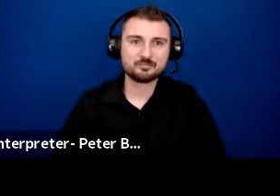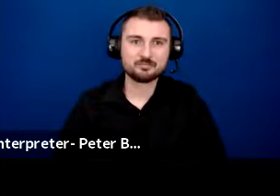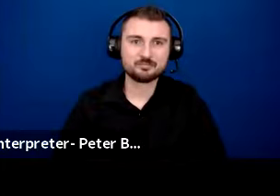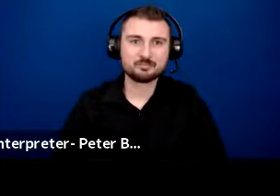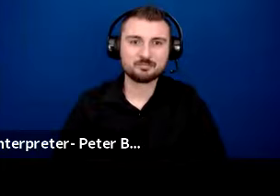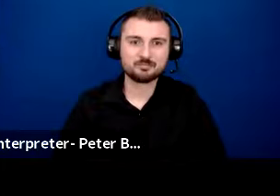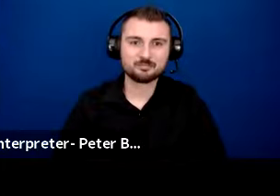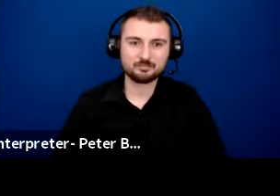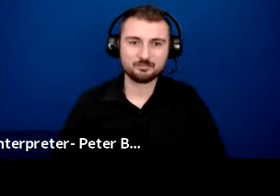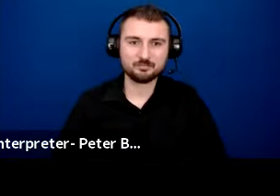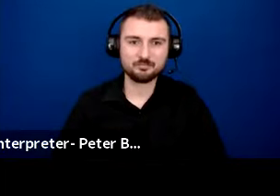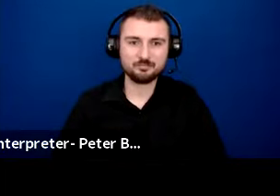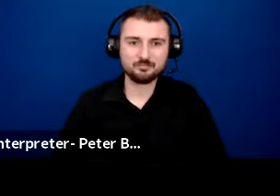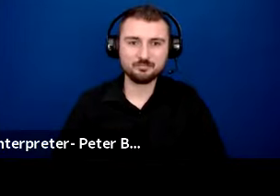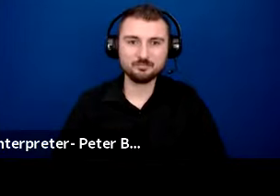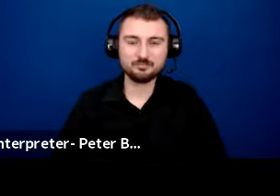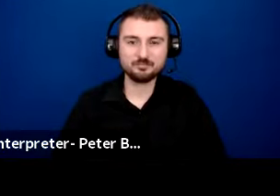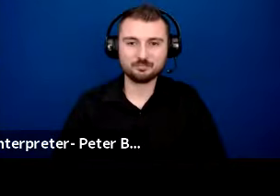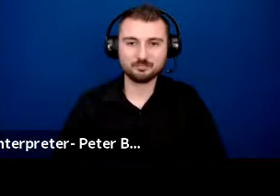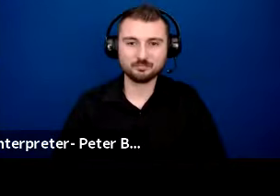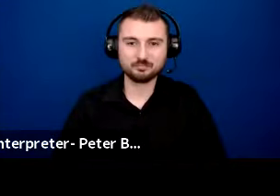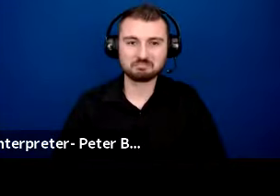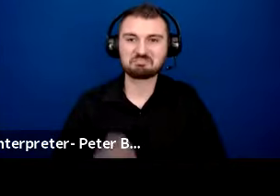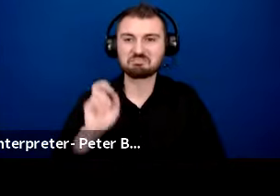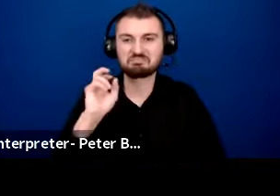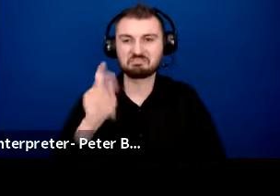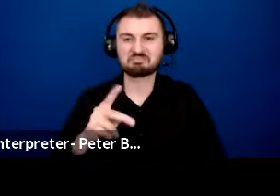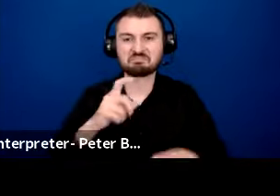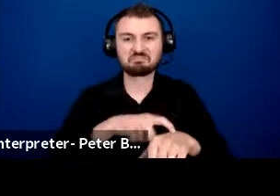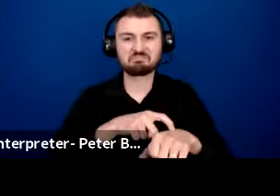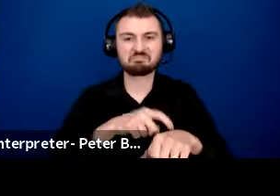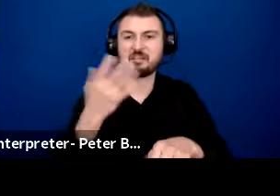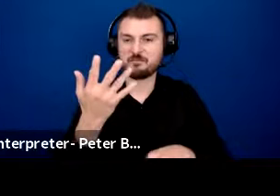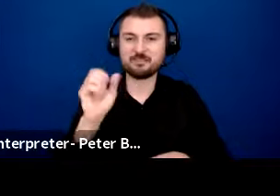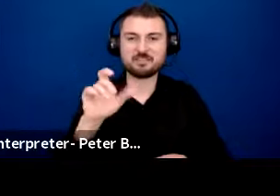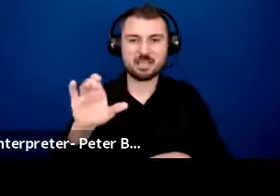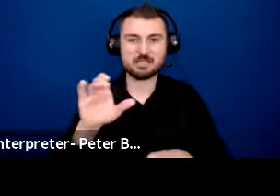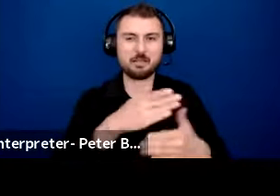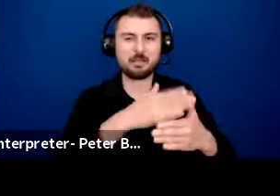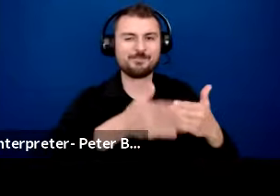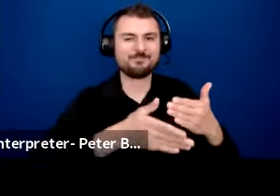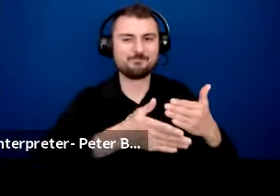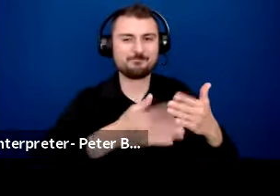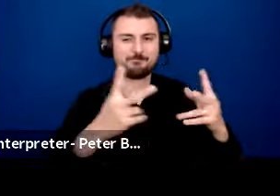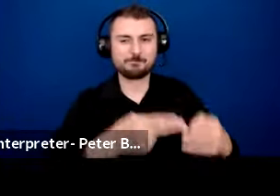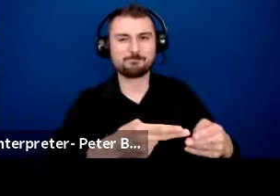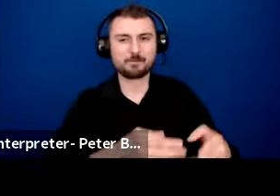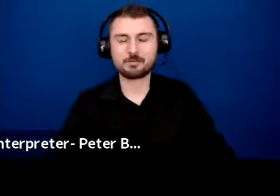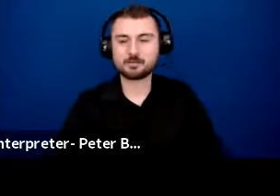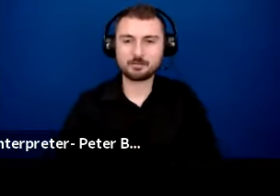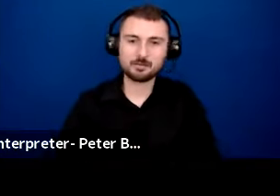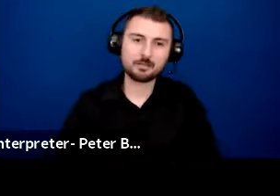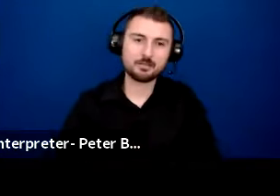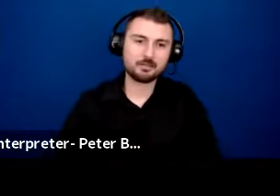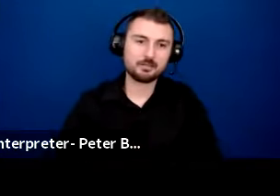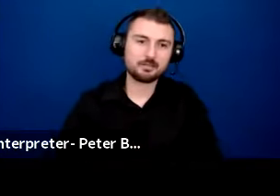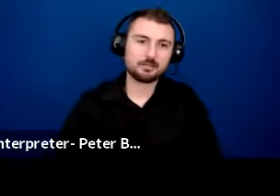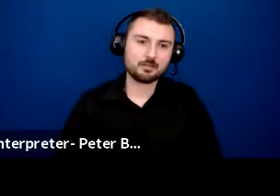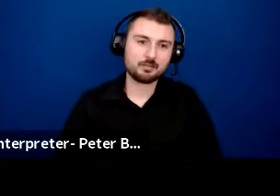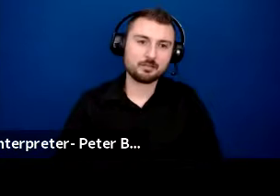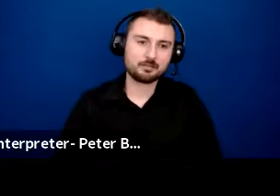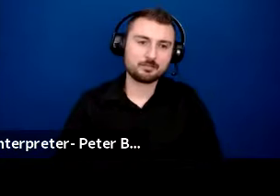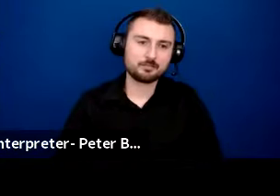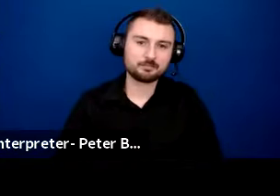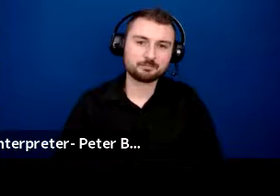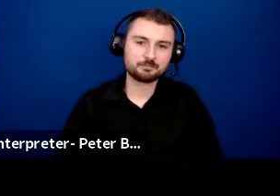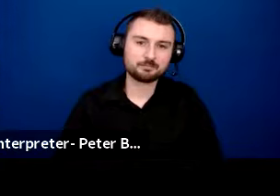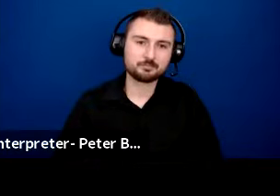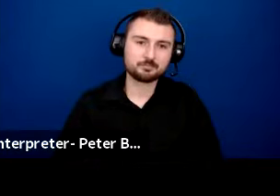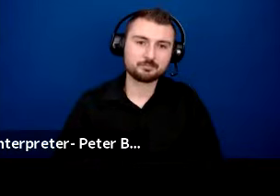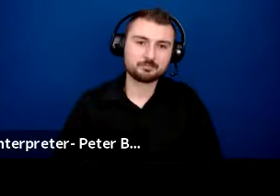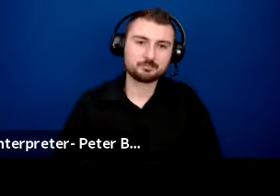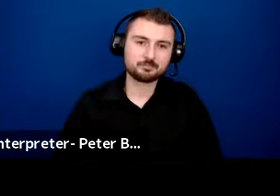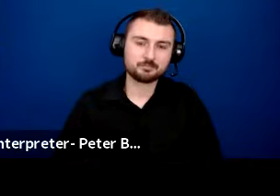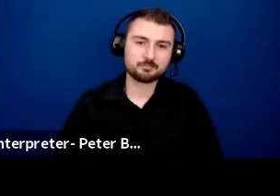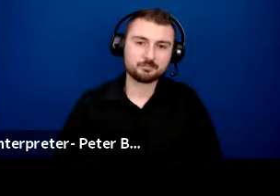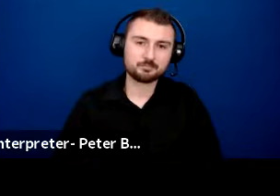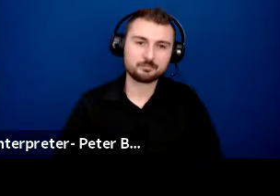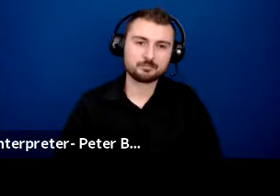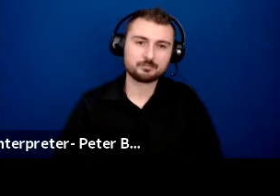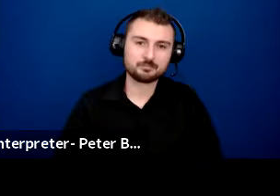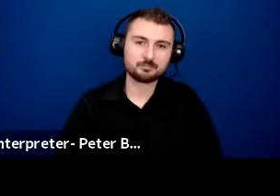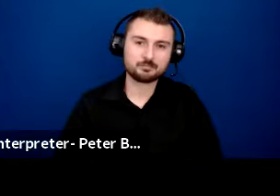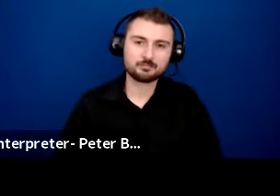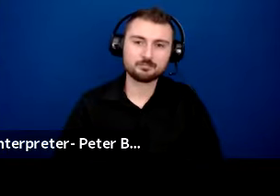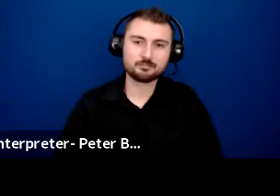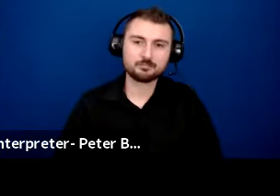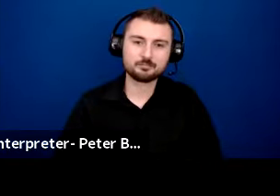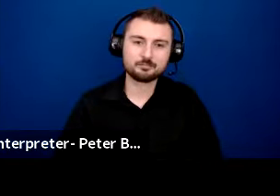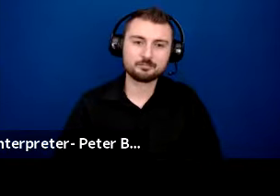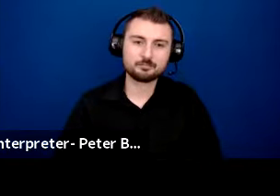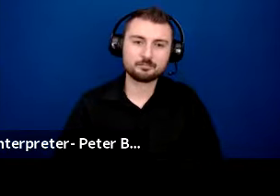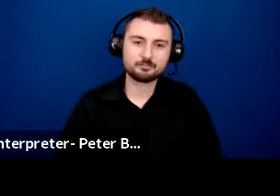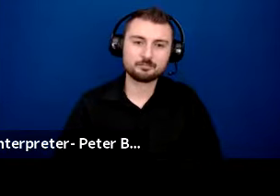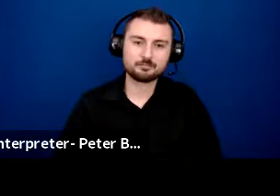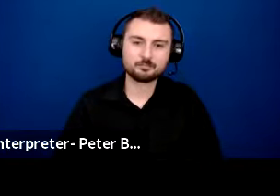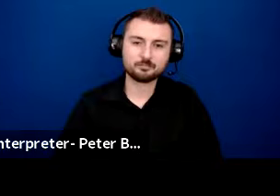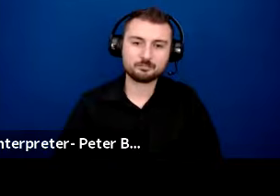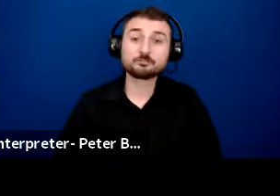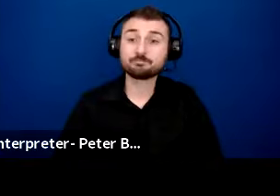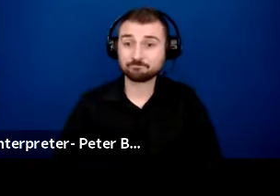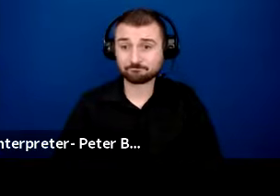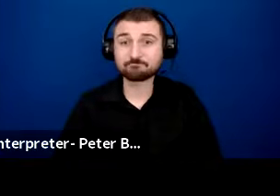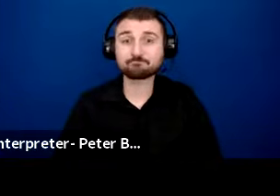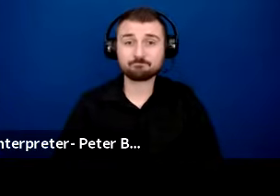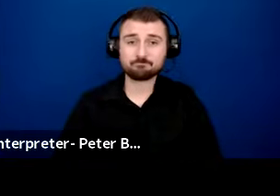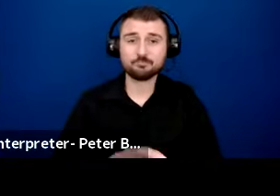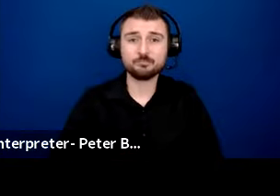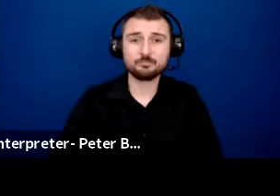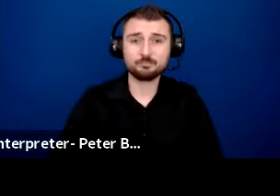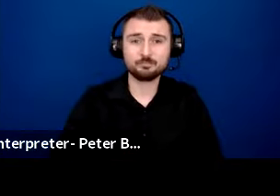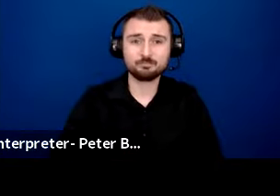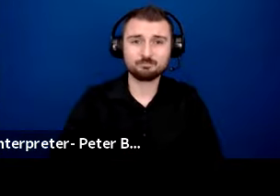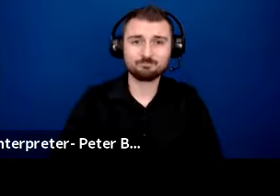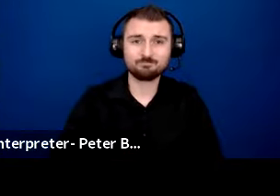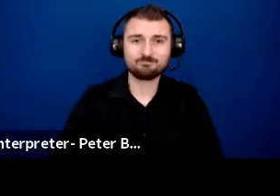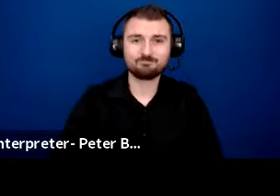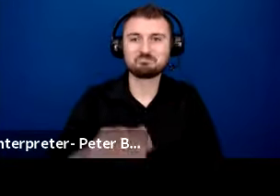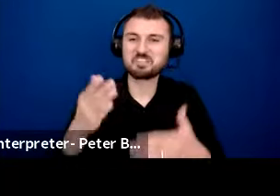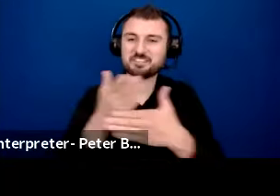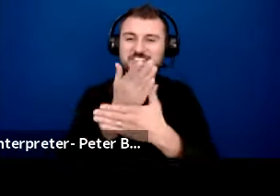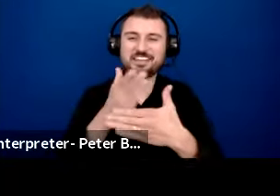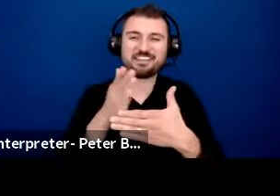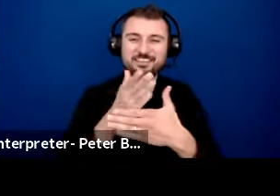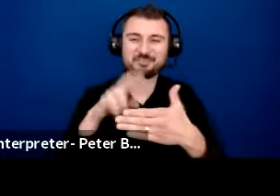I'll give you a minute or so.